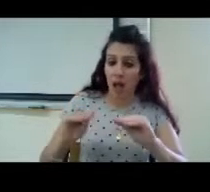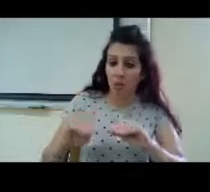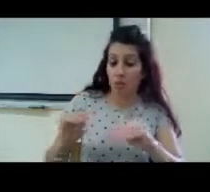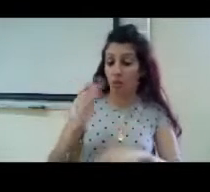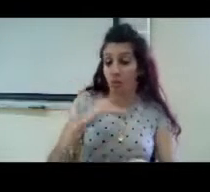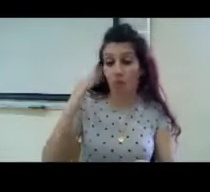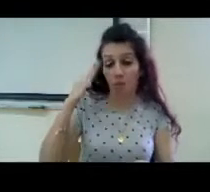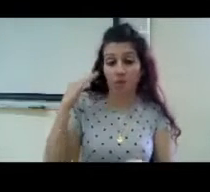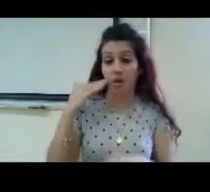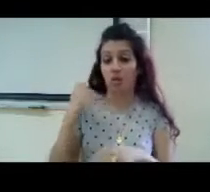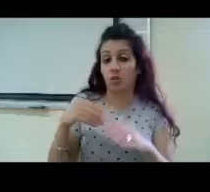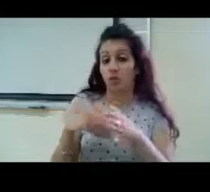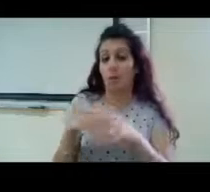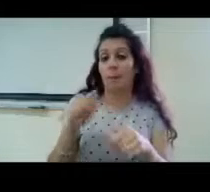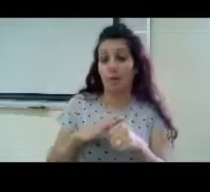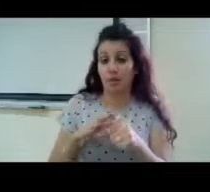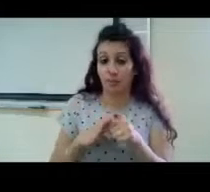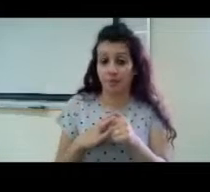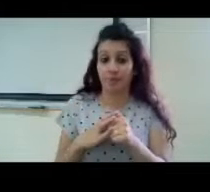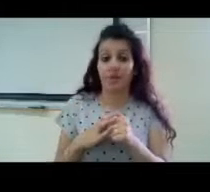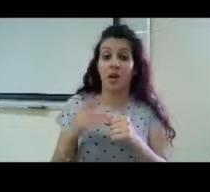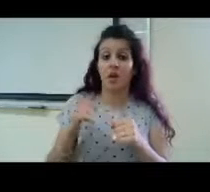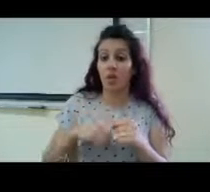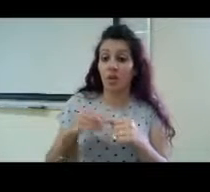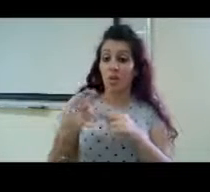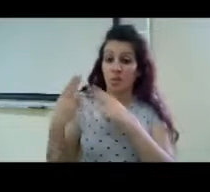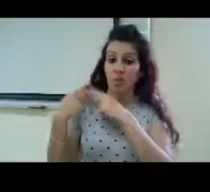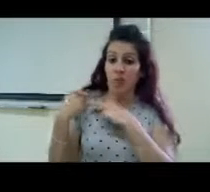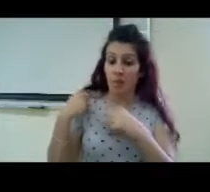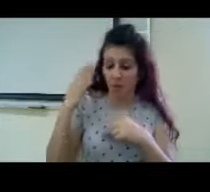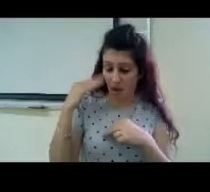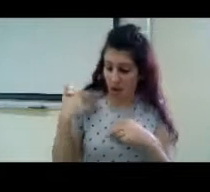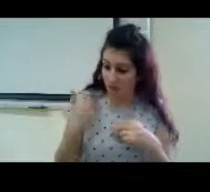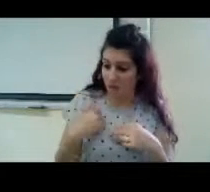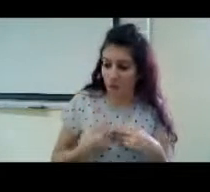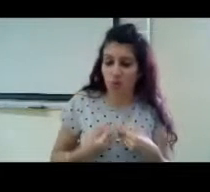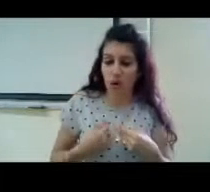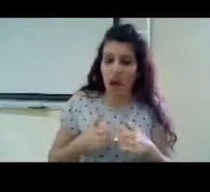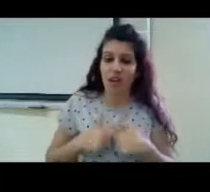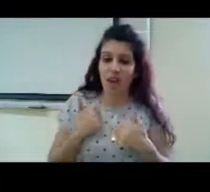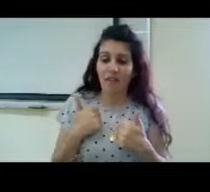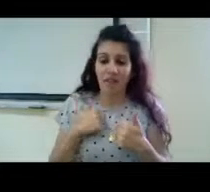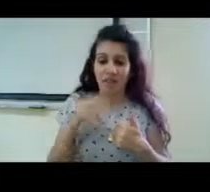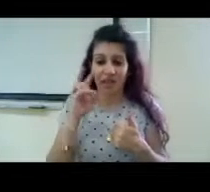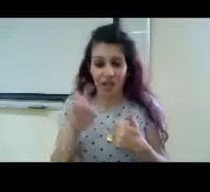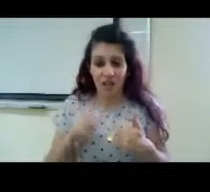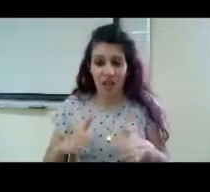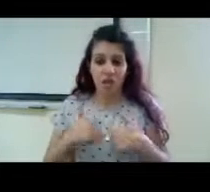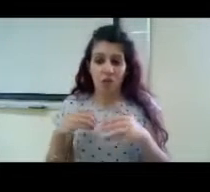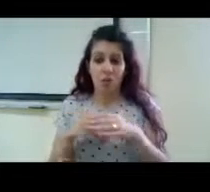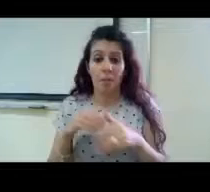increased during this time schools are more than just buildings for learning